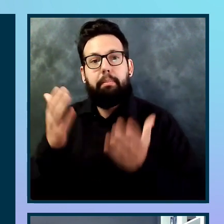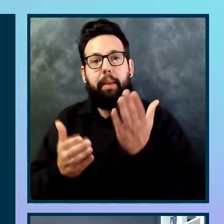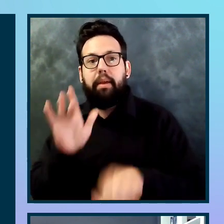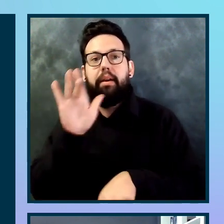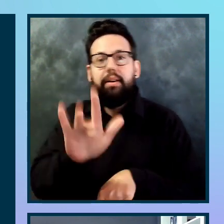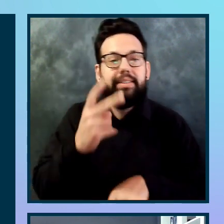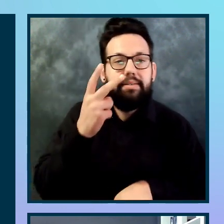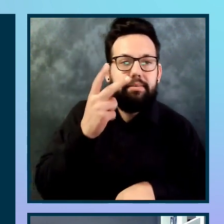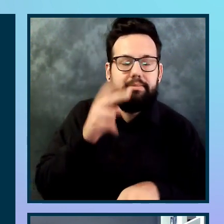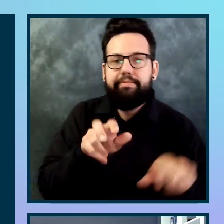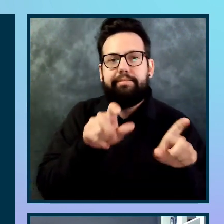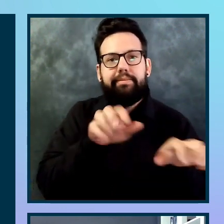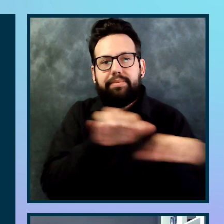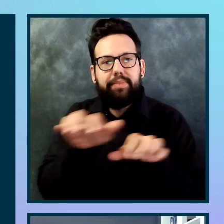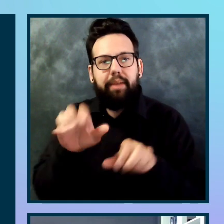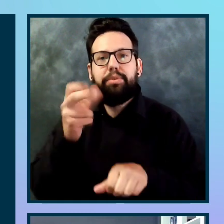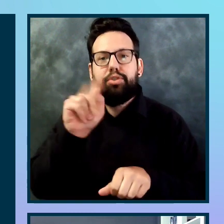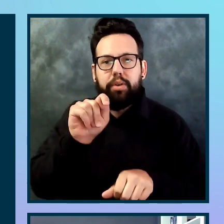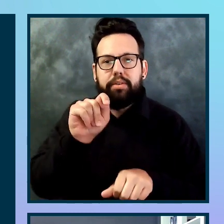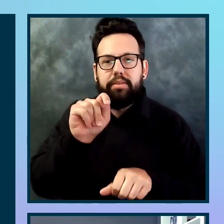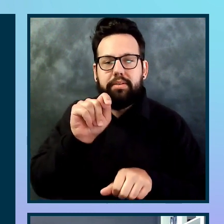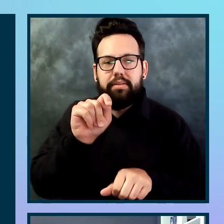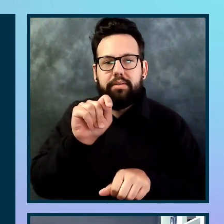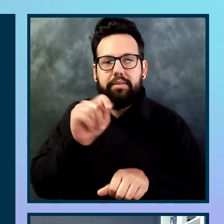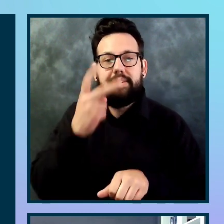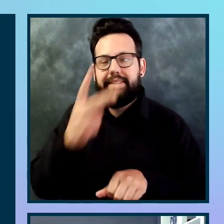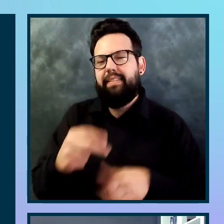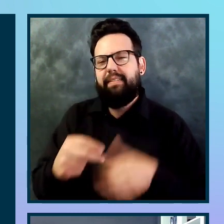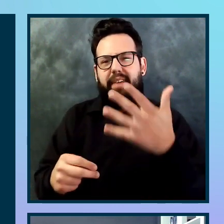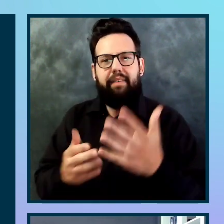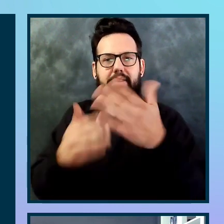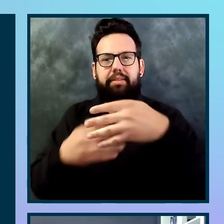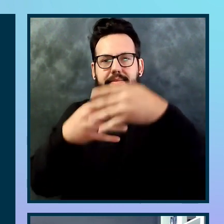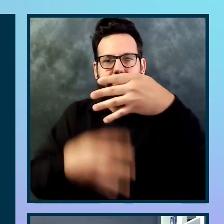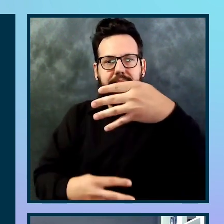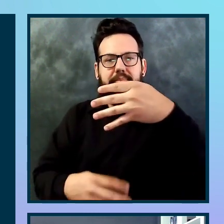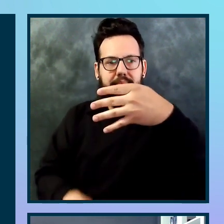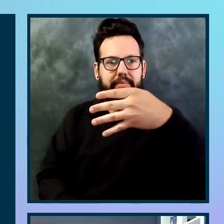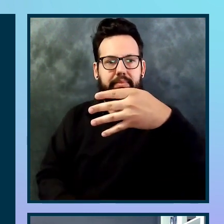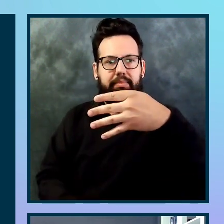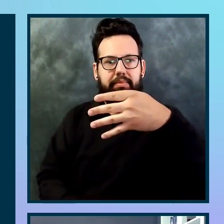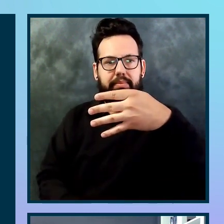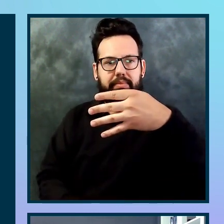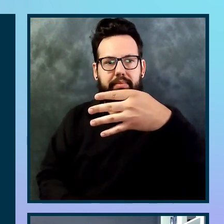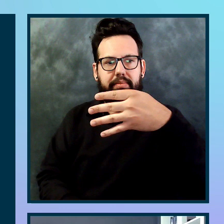And now you have five suggestions. If we don't announce to the screen reader, that there is an auto complete form,